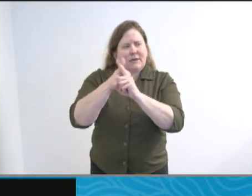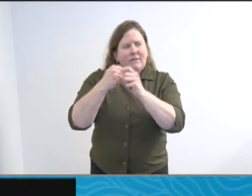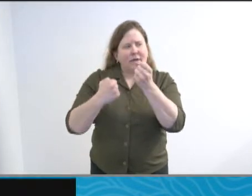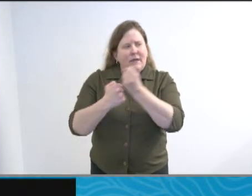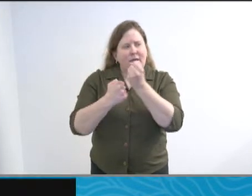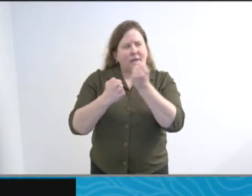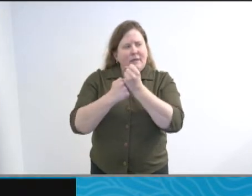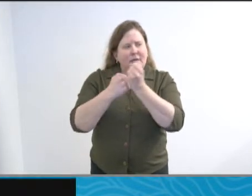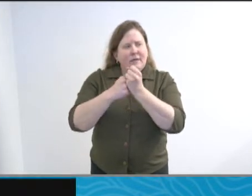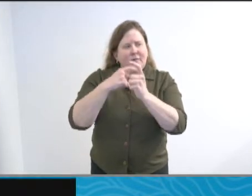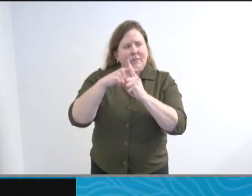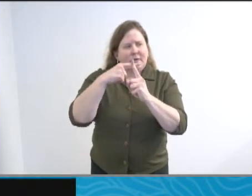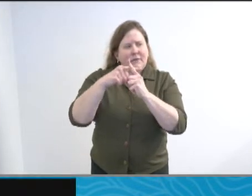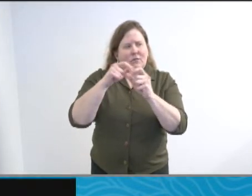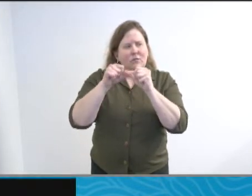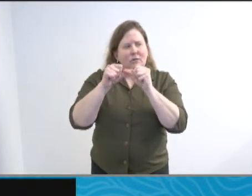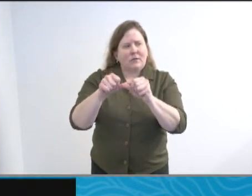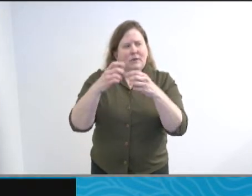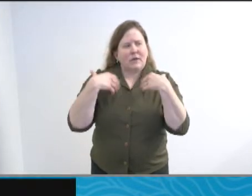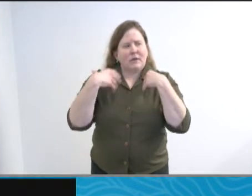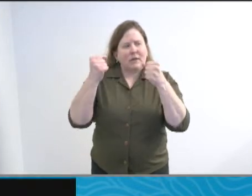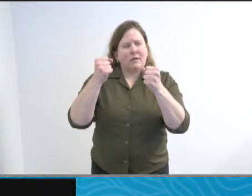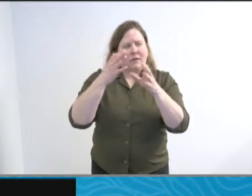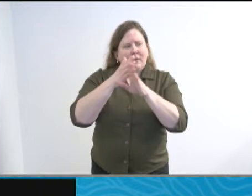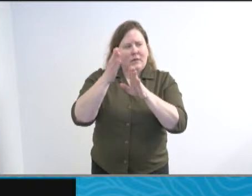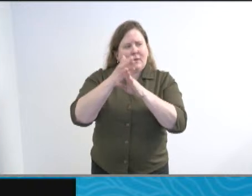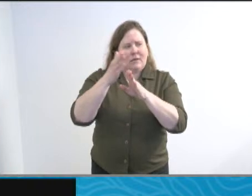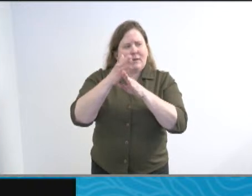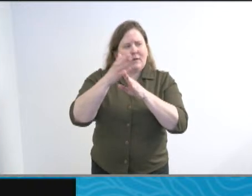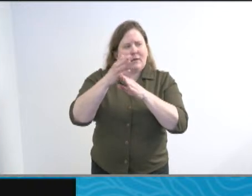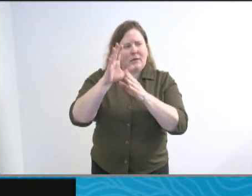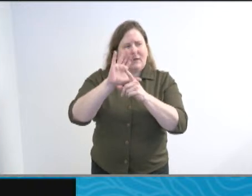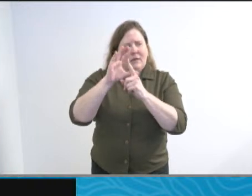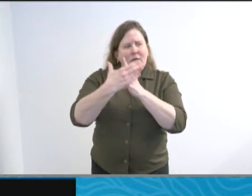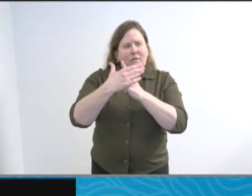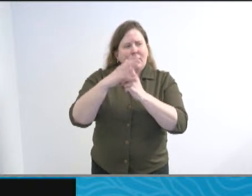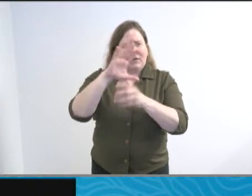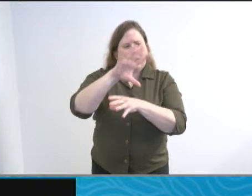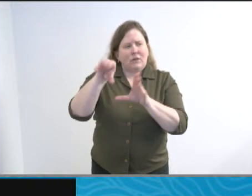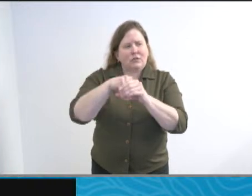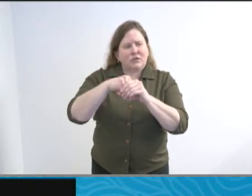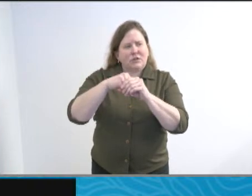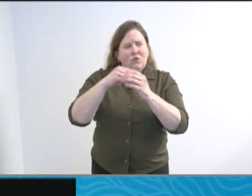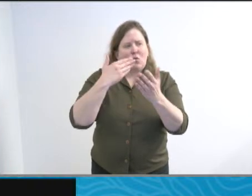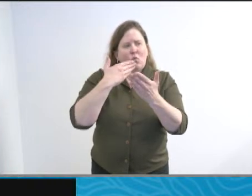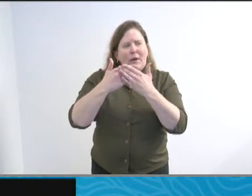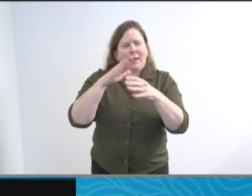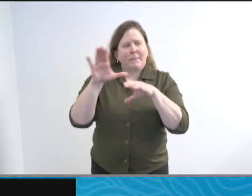And for our system, we want a culture of inclusion, wellbeing, and affirmation. So all of this,